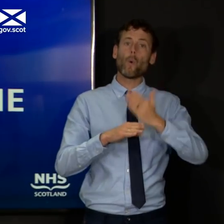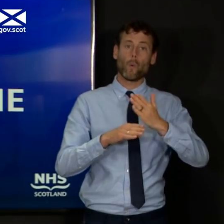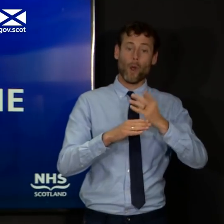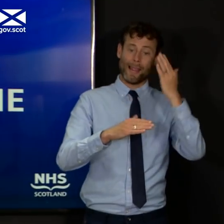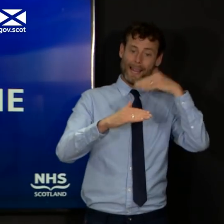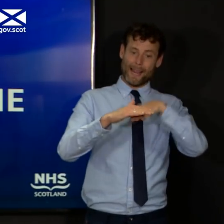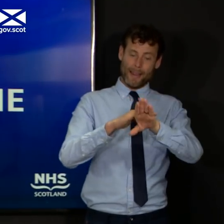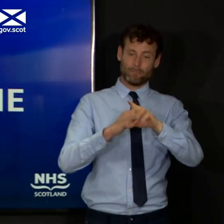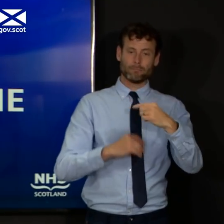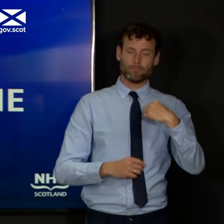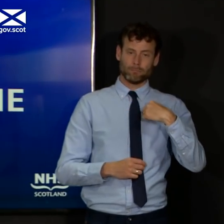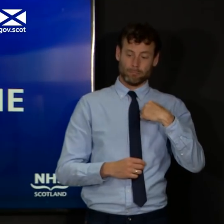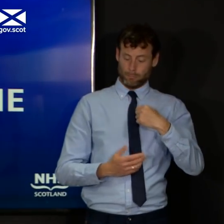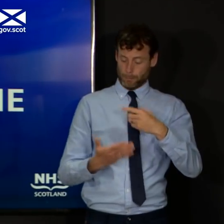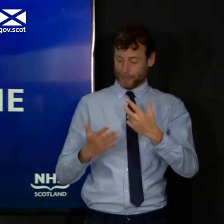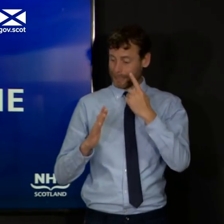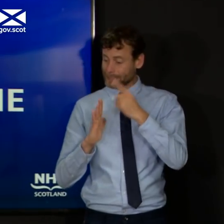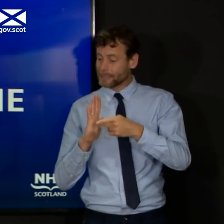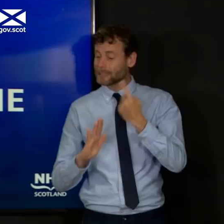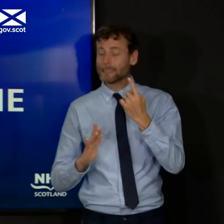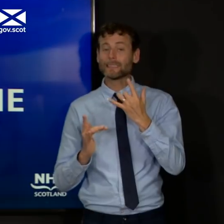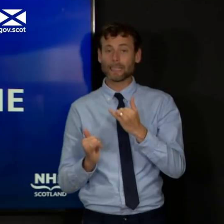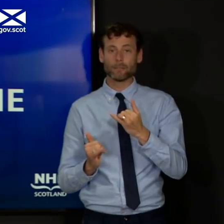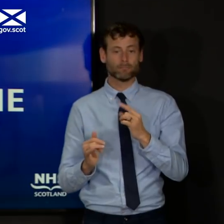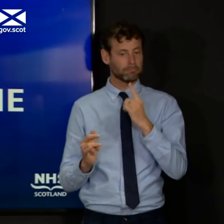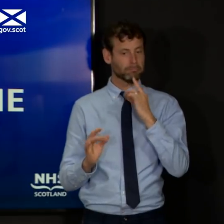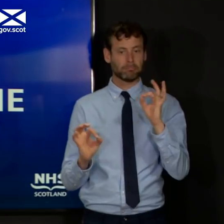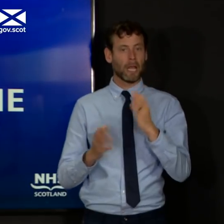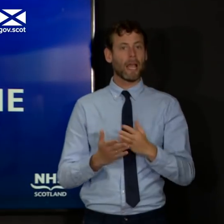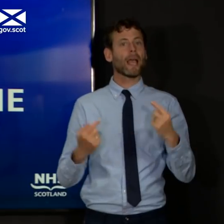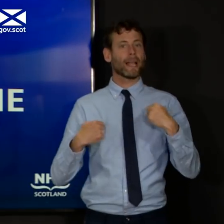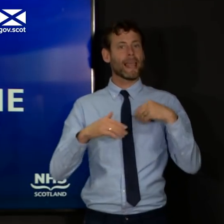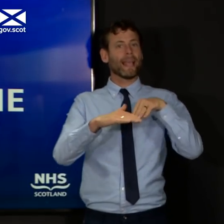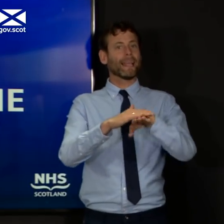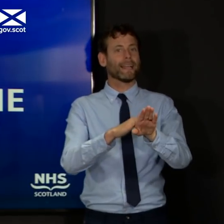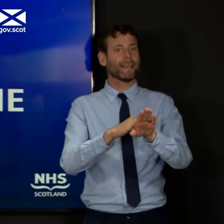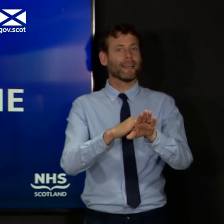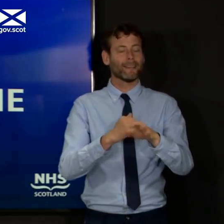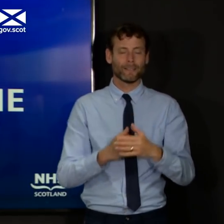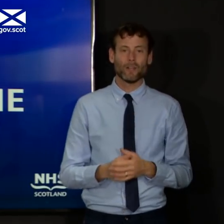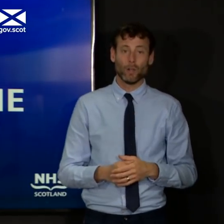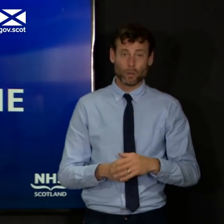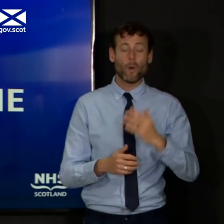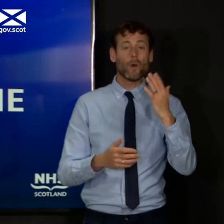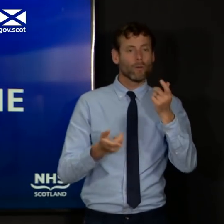for residents that they do provide. As we see this making continued progress, then we